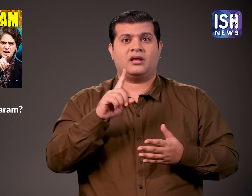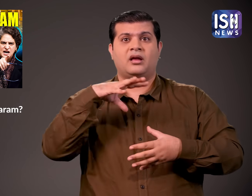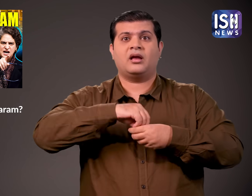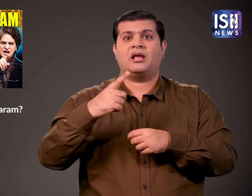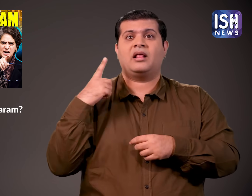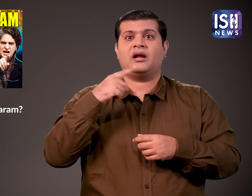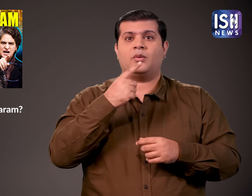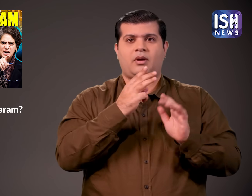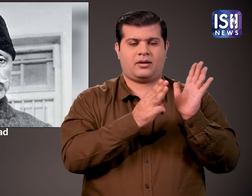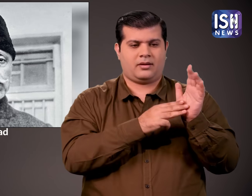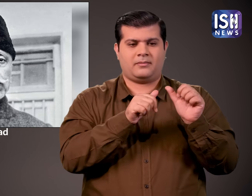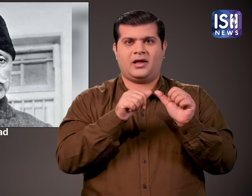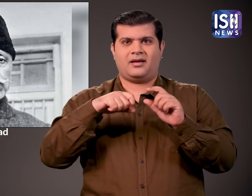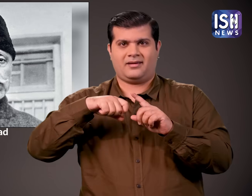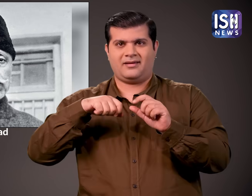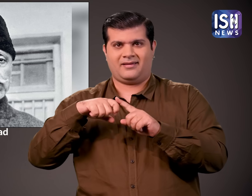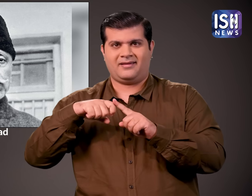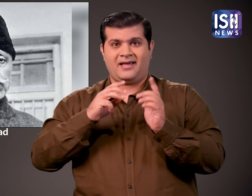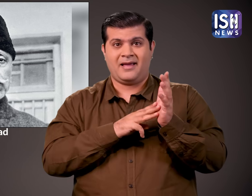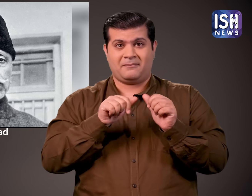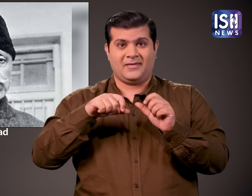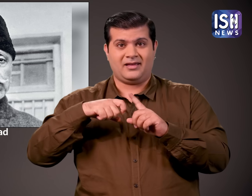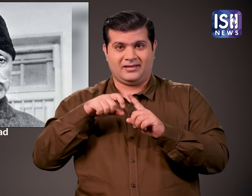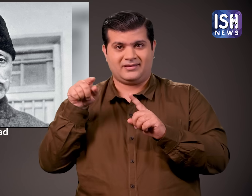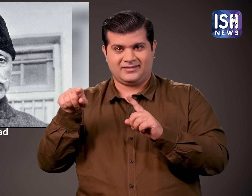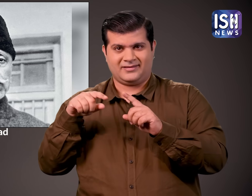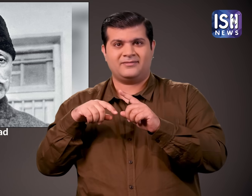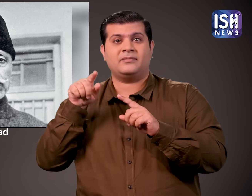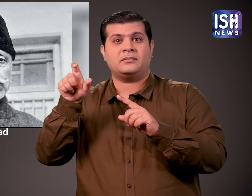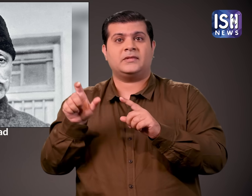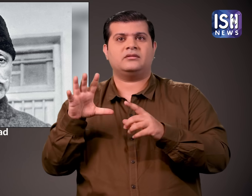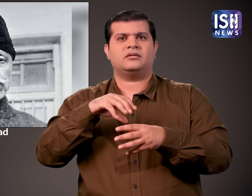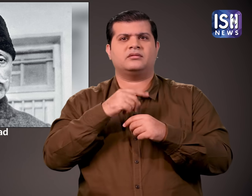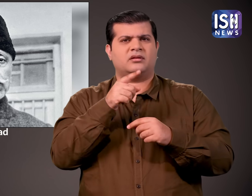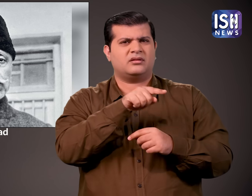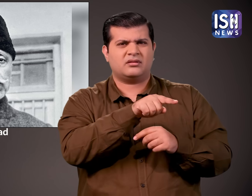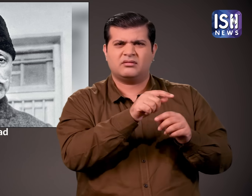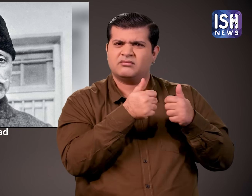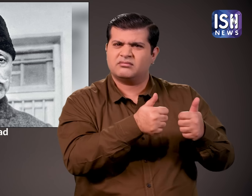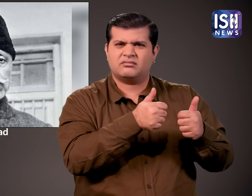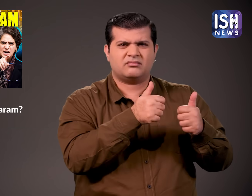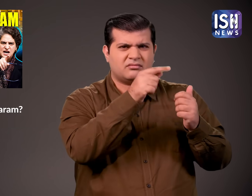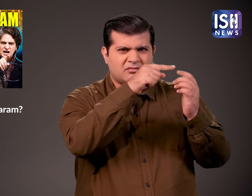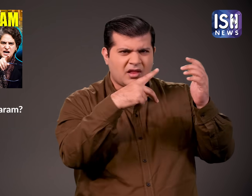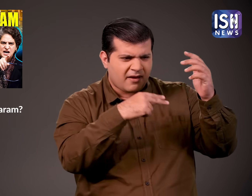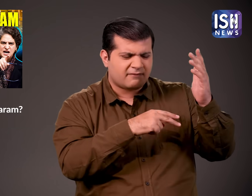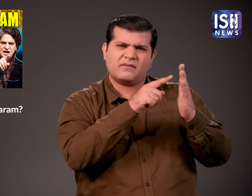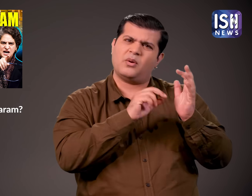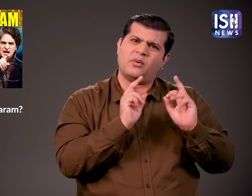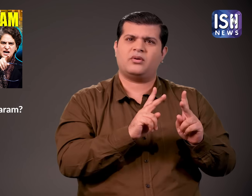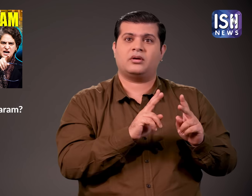He also revealed that Maulana Abul Kalam Azad was fine with the remaining verses,